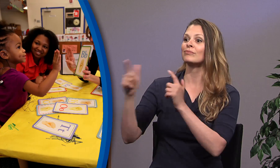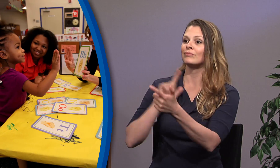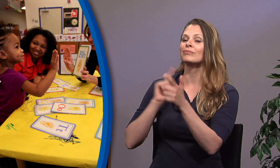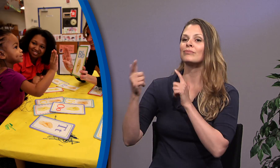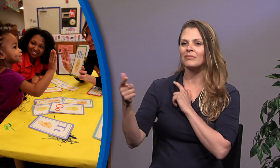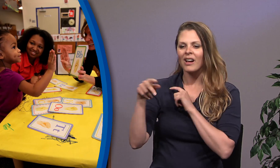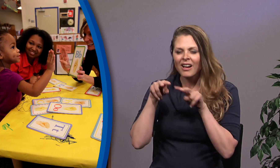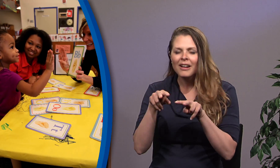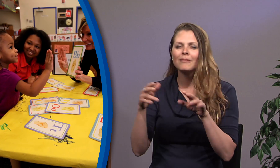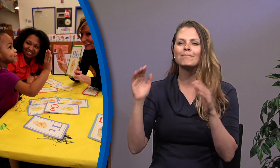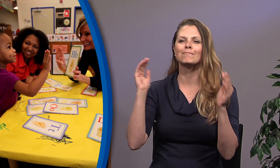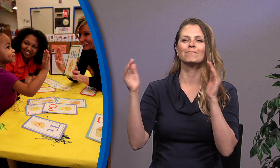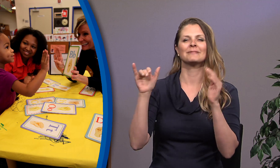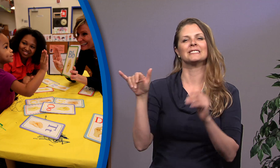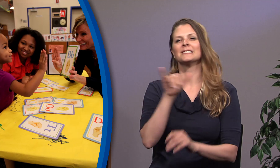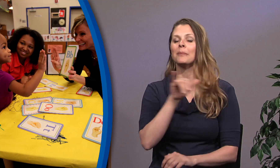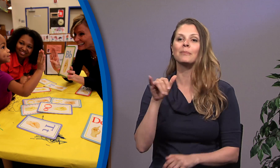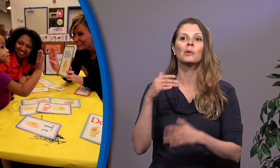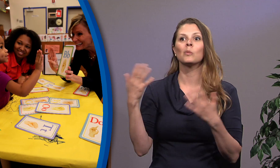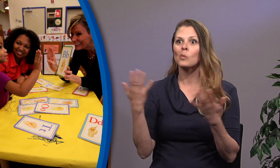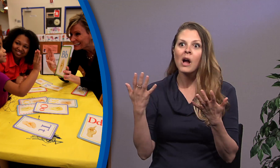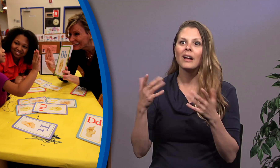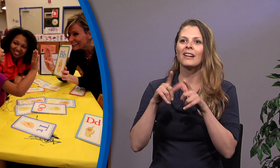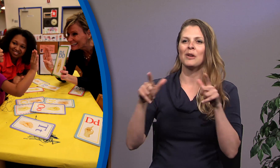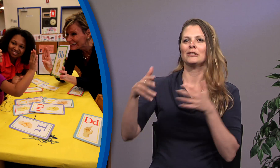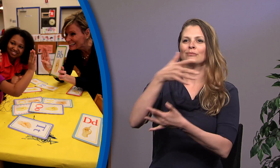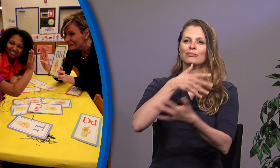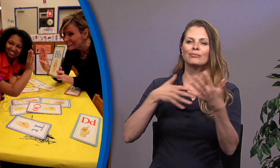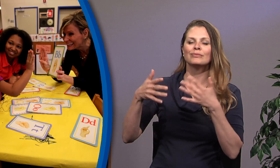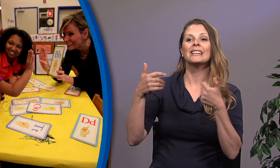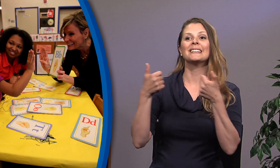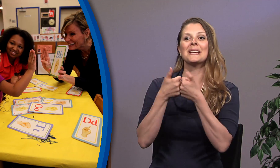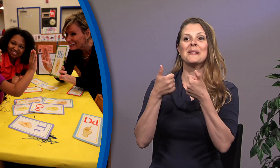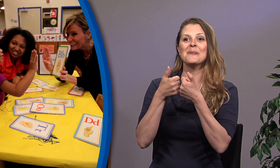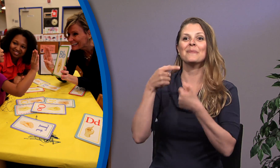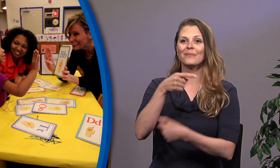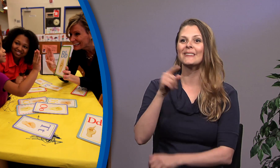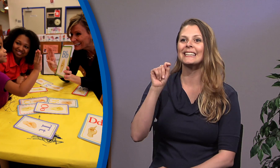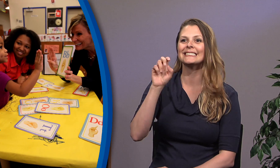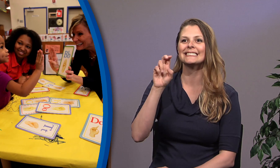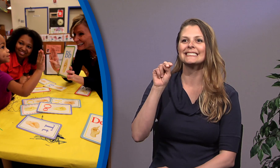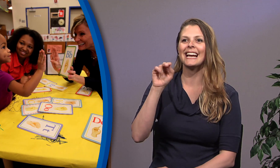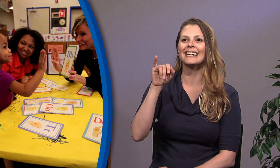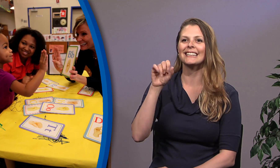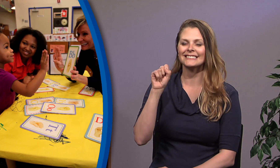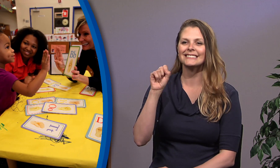Serve and return looks at language interaction similar to a game such as tennis;